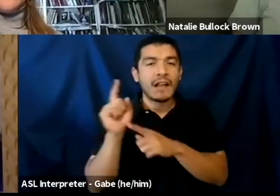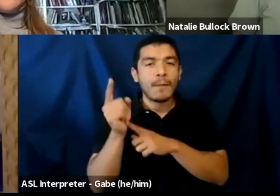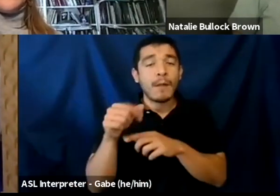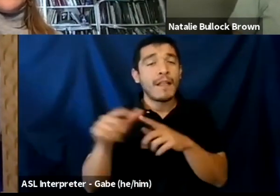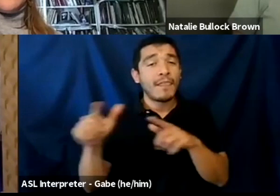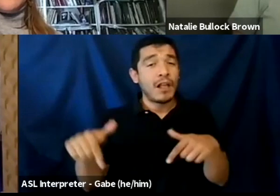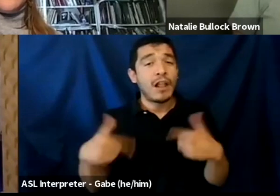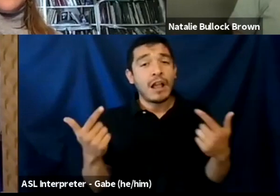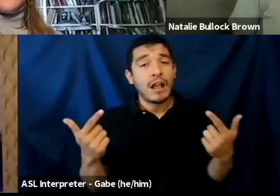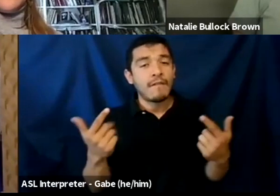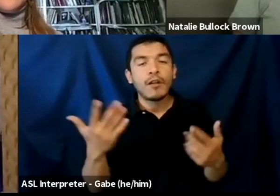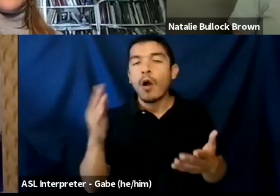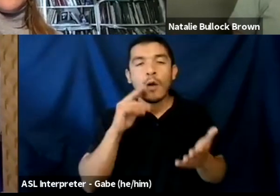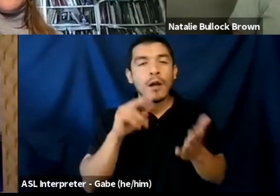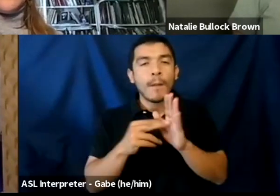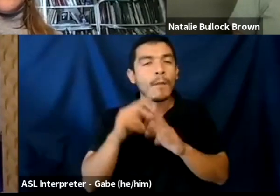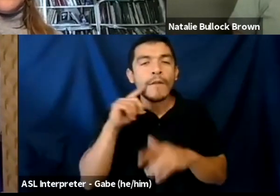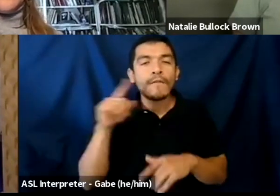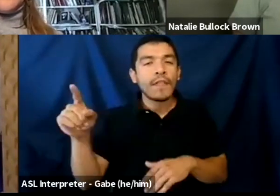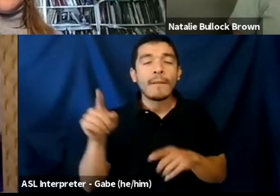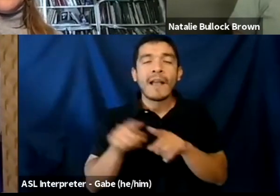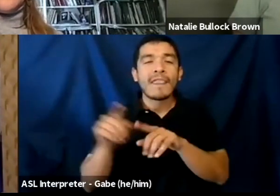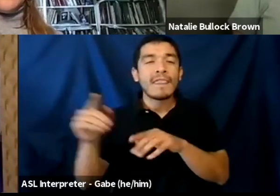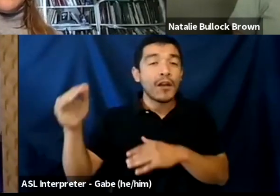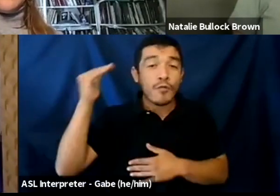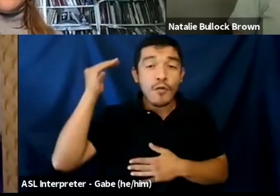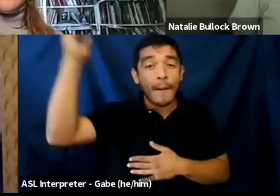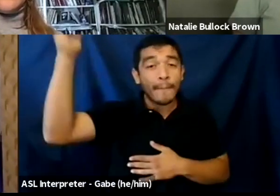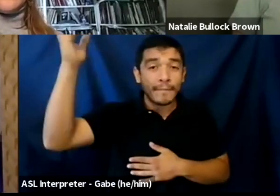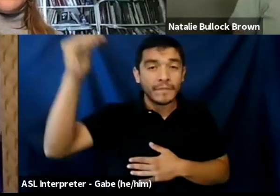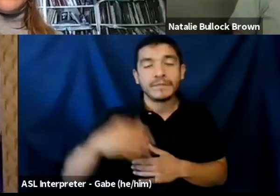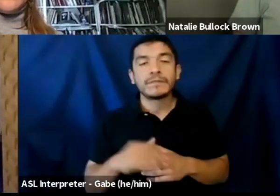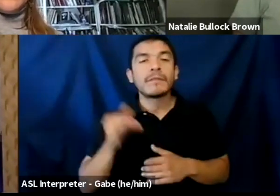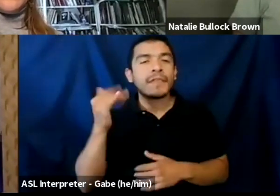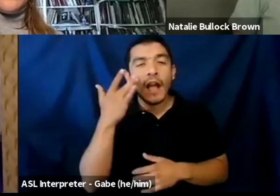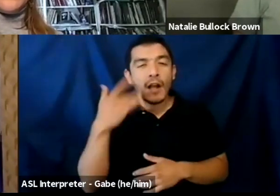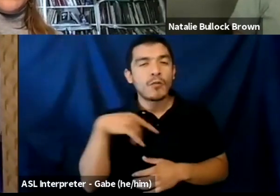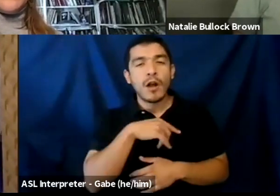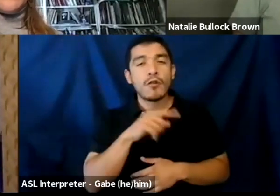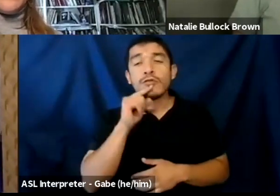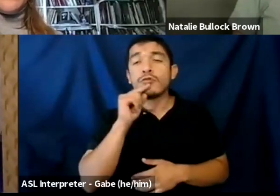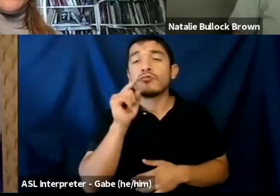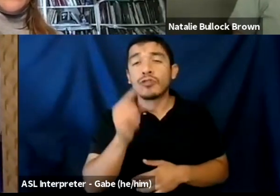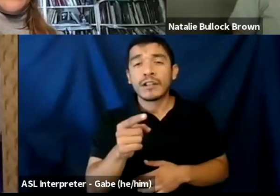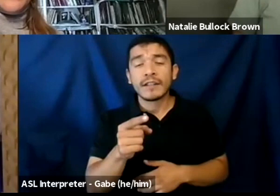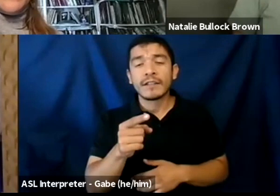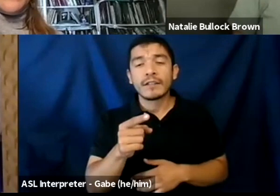And so, what is that gonna mean for them as they grow up? And so, that's why we really are paying close attention